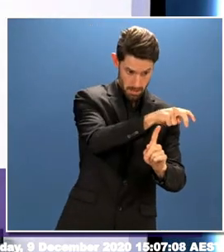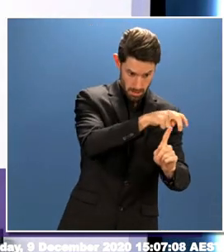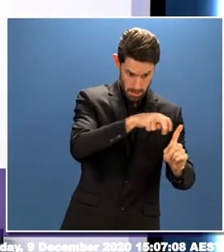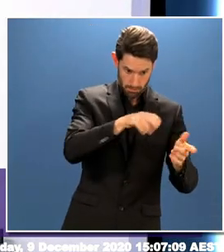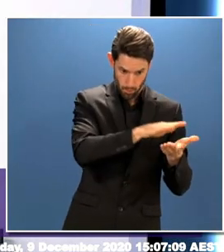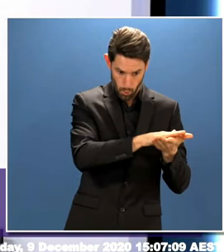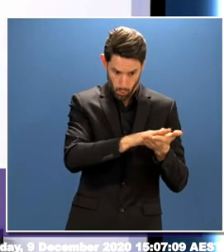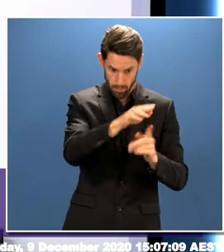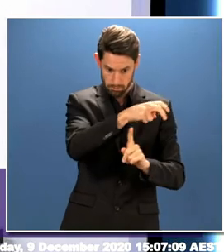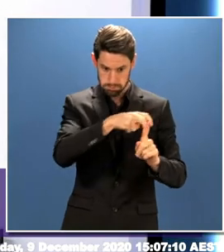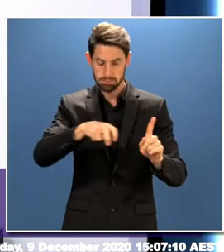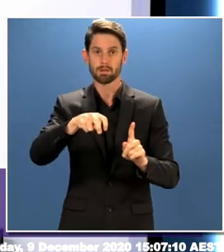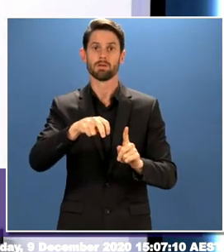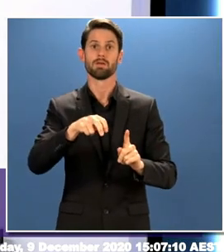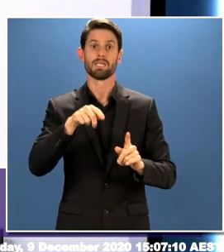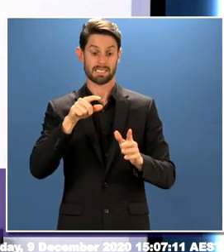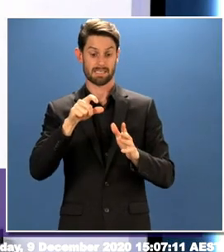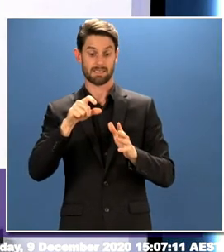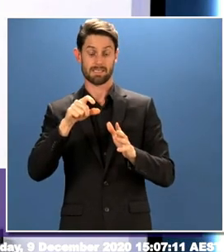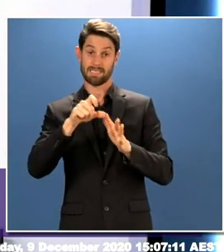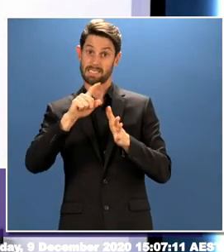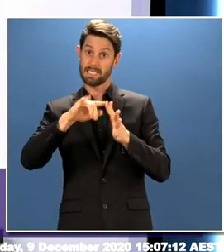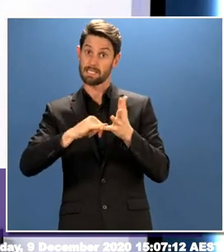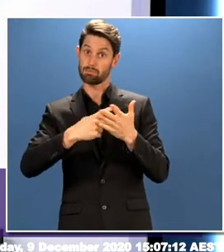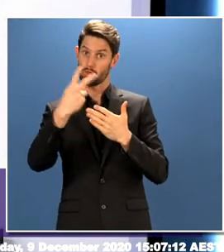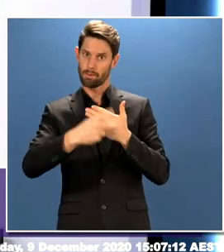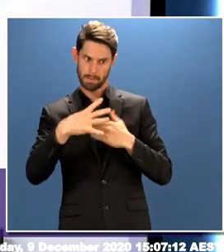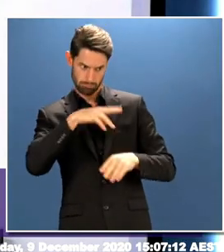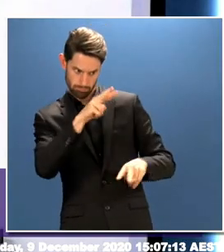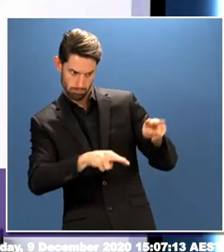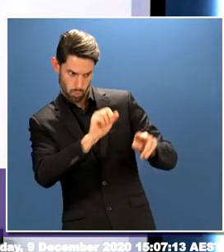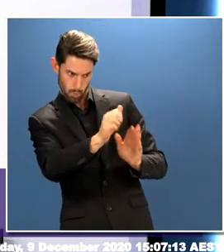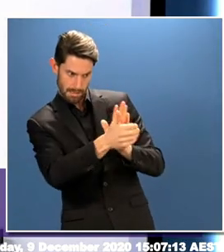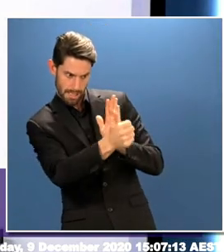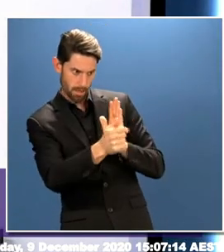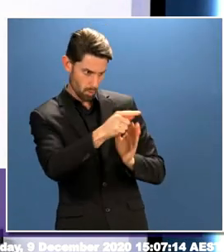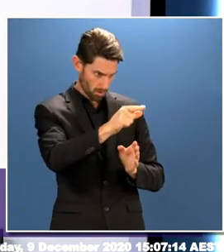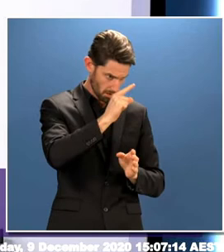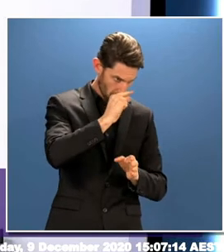work capacity, depending on the nature of that young person's disability.